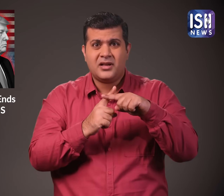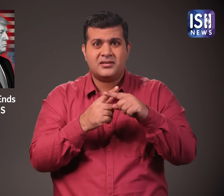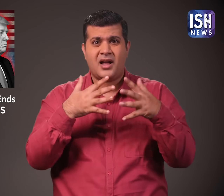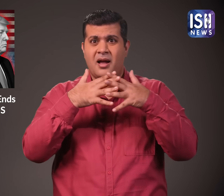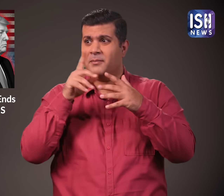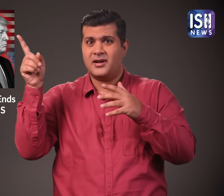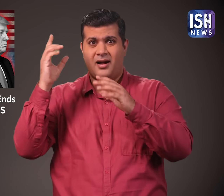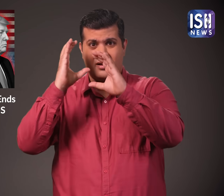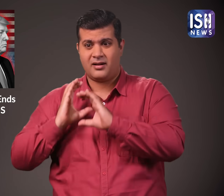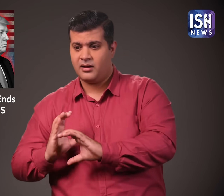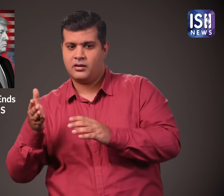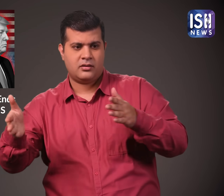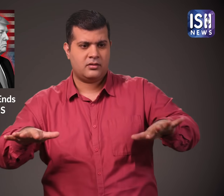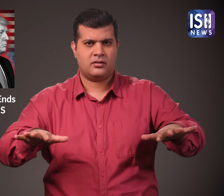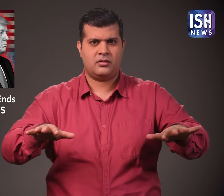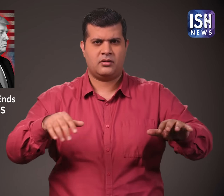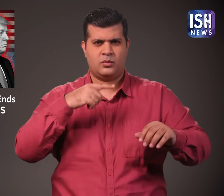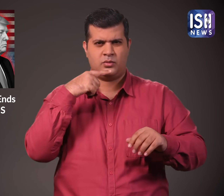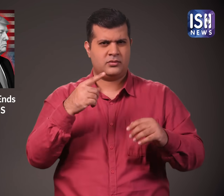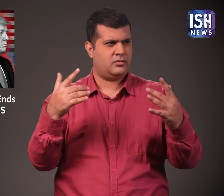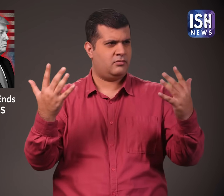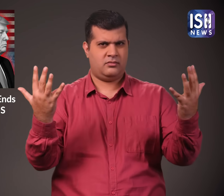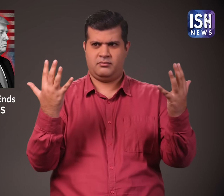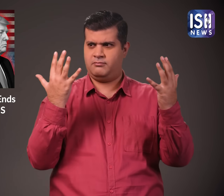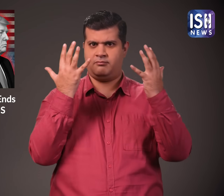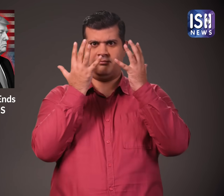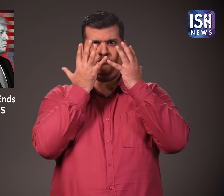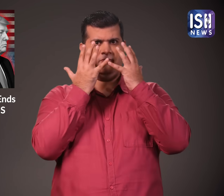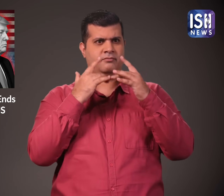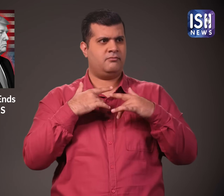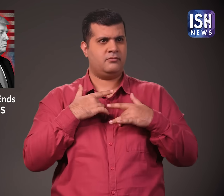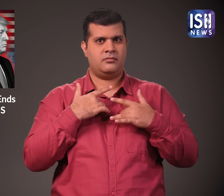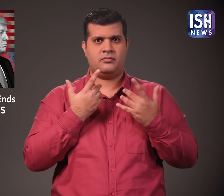US deployed two submarines and Russia is now feeling stuck.